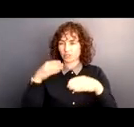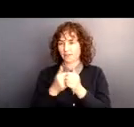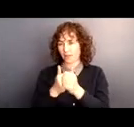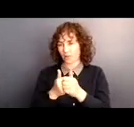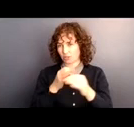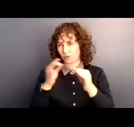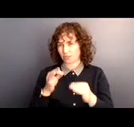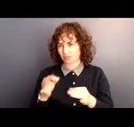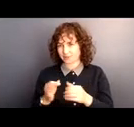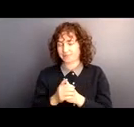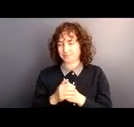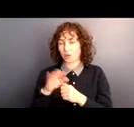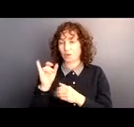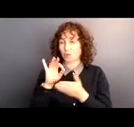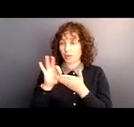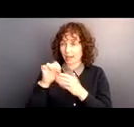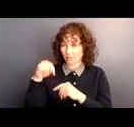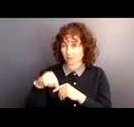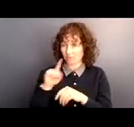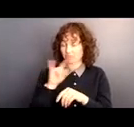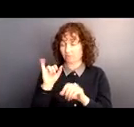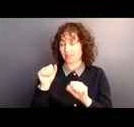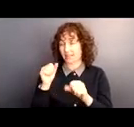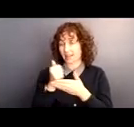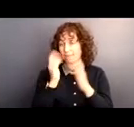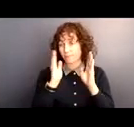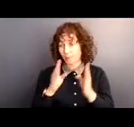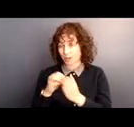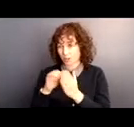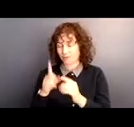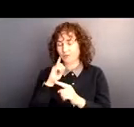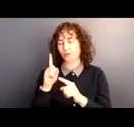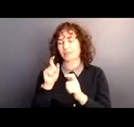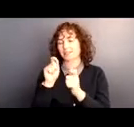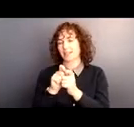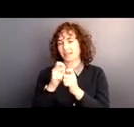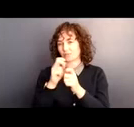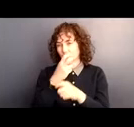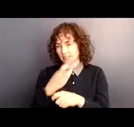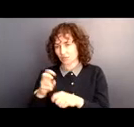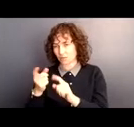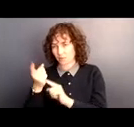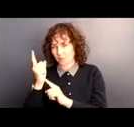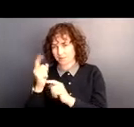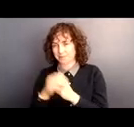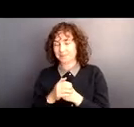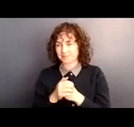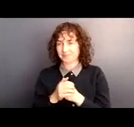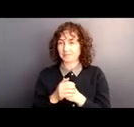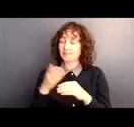Using a countdown can also prepare students for the exact transitional moment. After trying a musical transition,